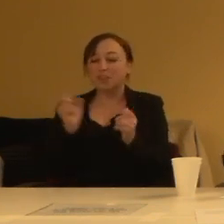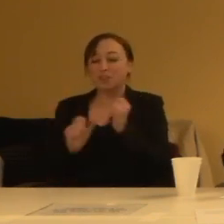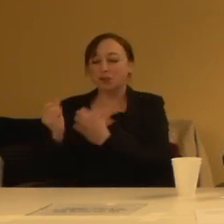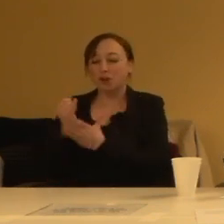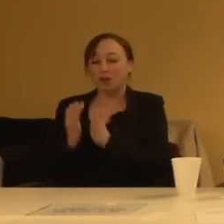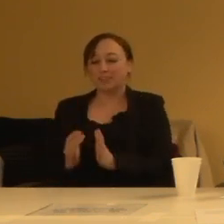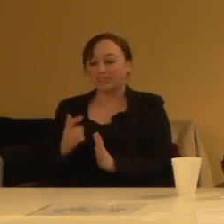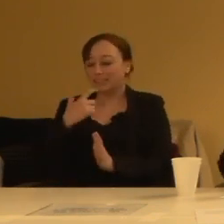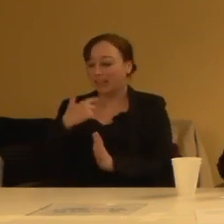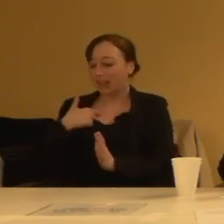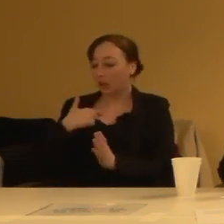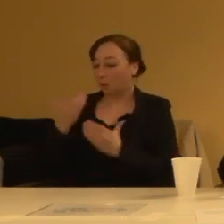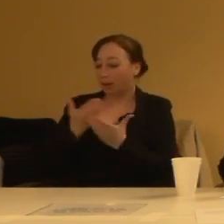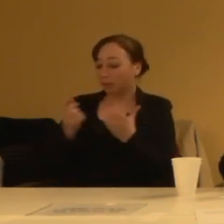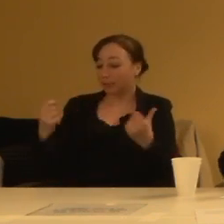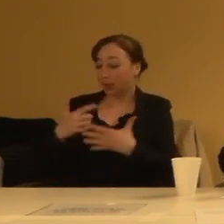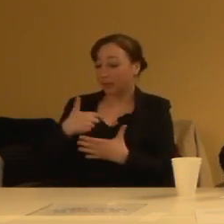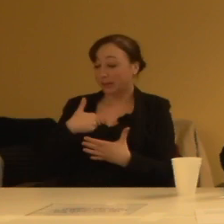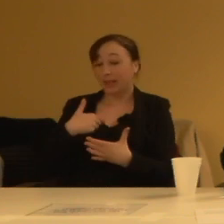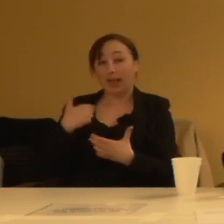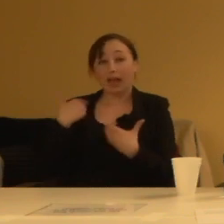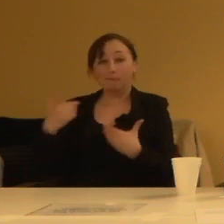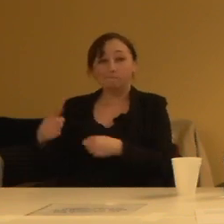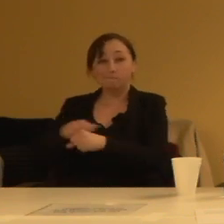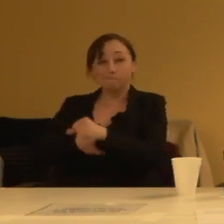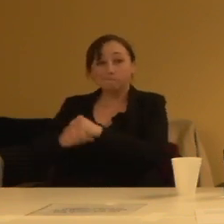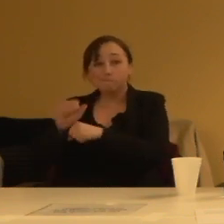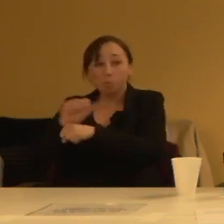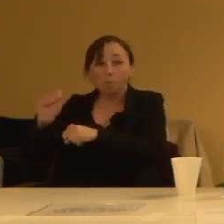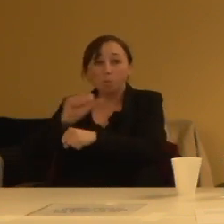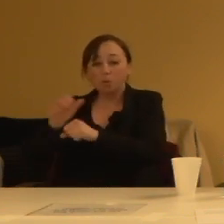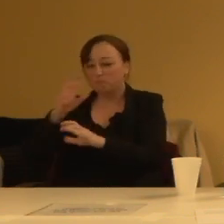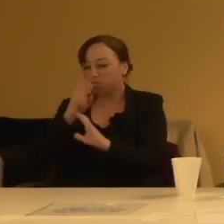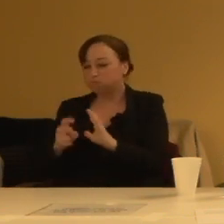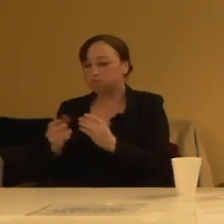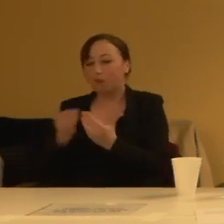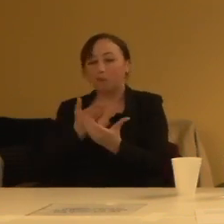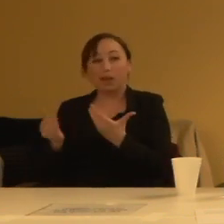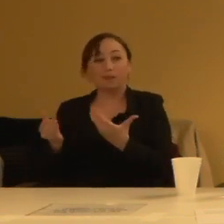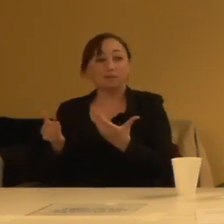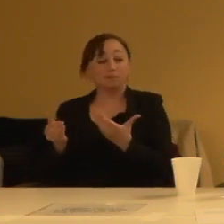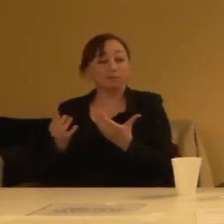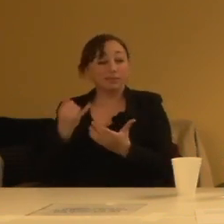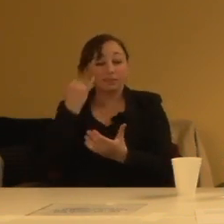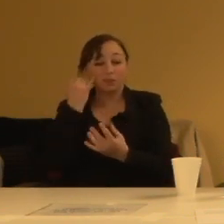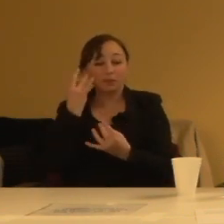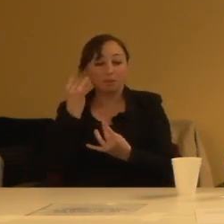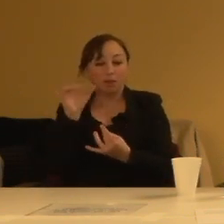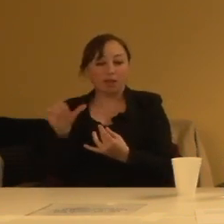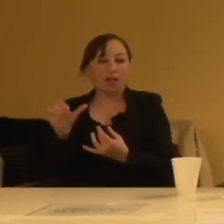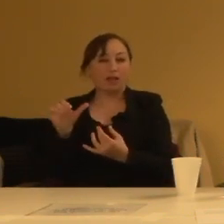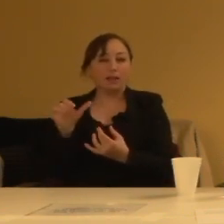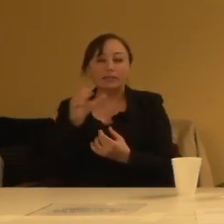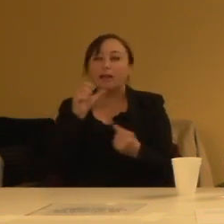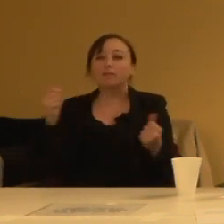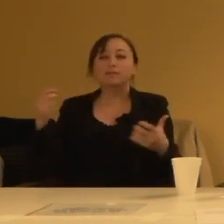"I work on the things that scare me." So if you think about that, and not scary, like I'm going to be hurt physically,